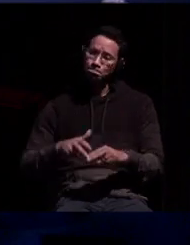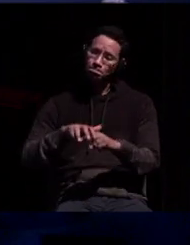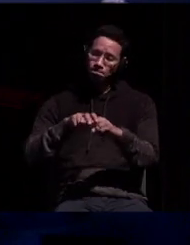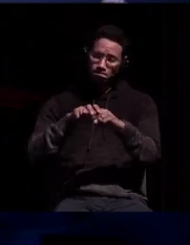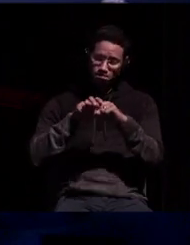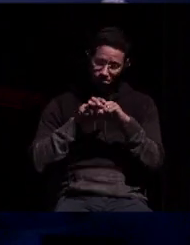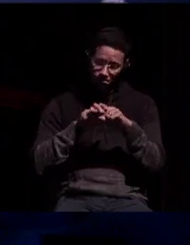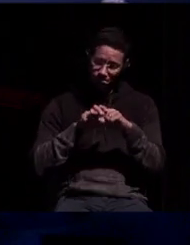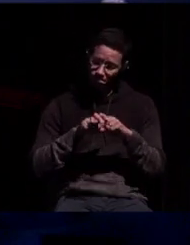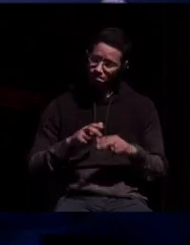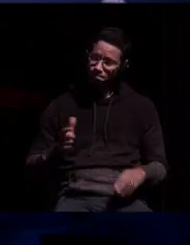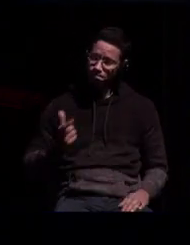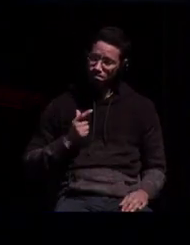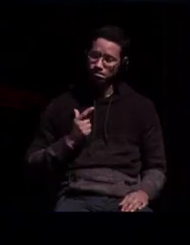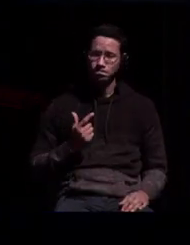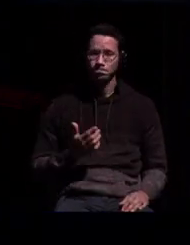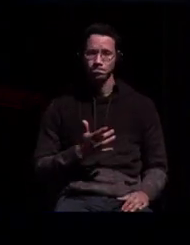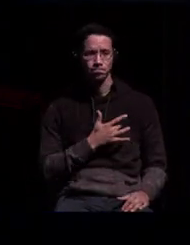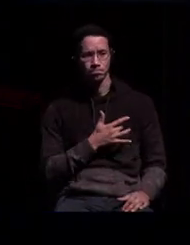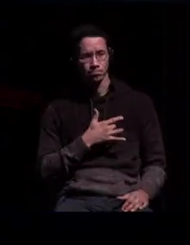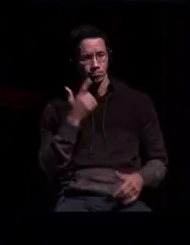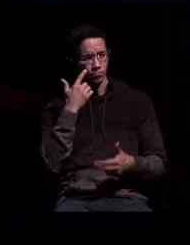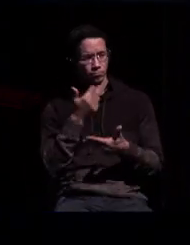On a global level, education and formation in tourism